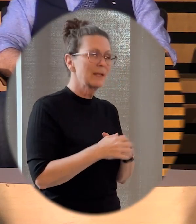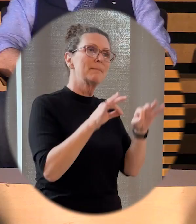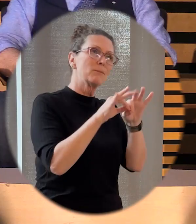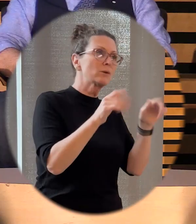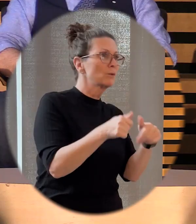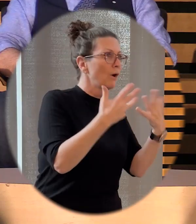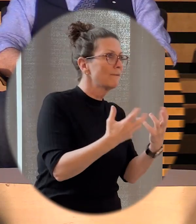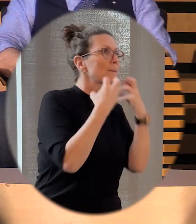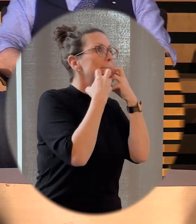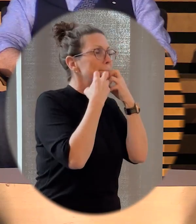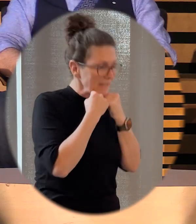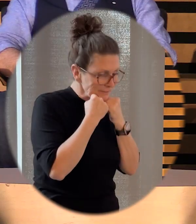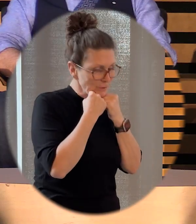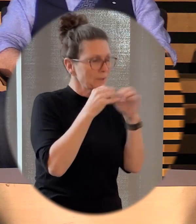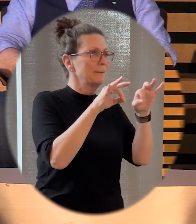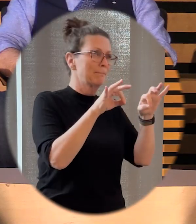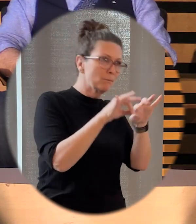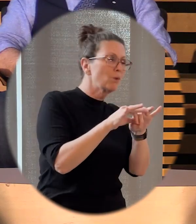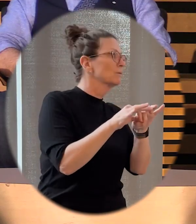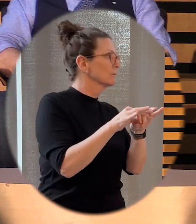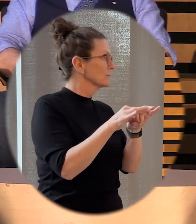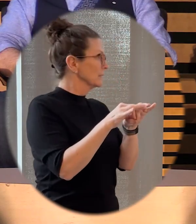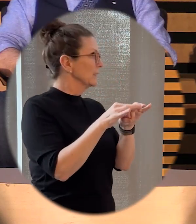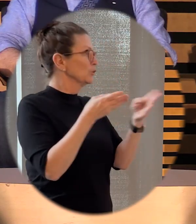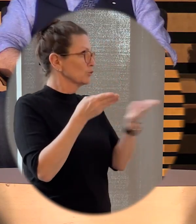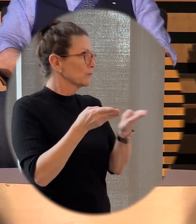increases to federal, provincial, or territorial disability benefits and services to address this